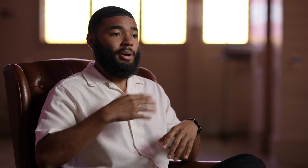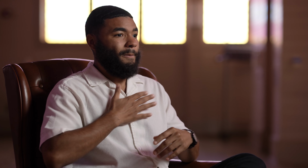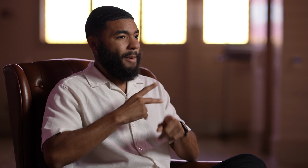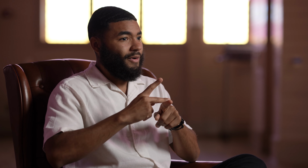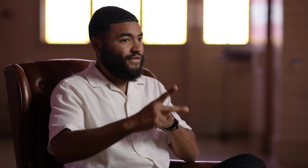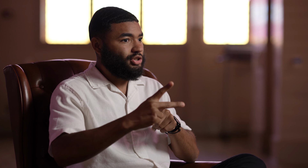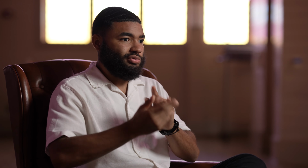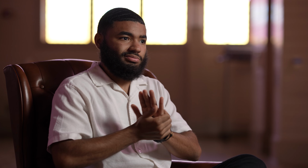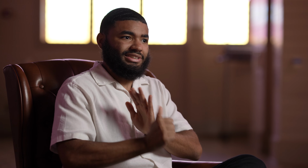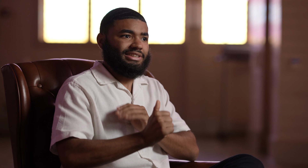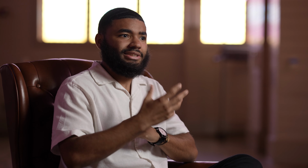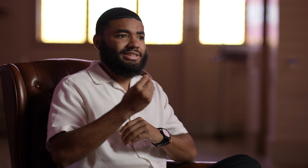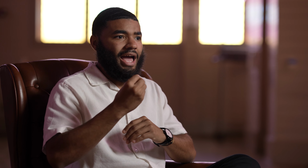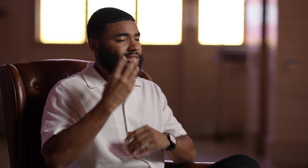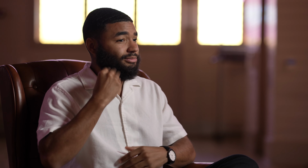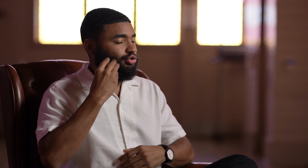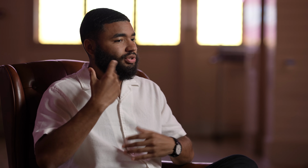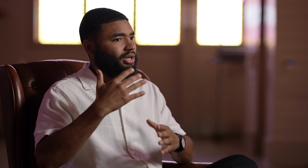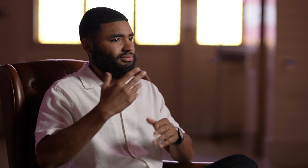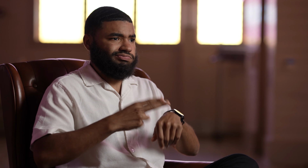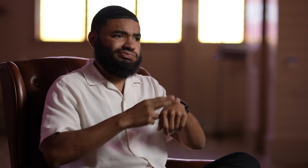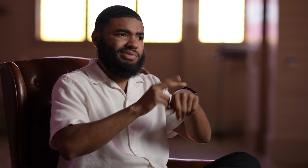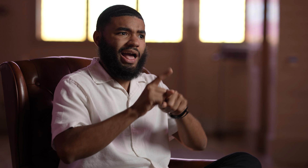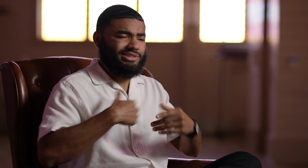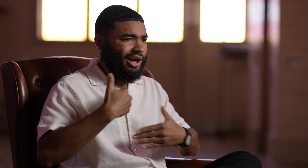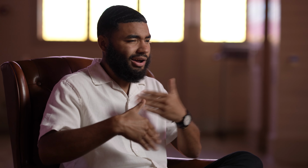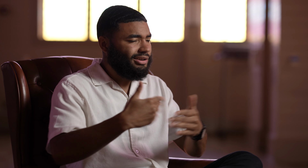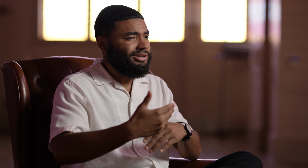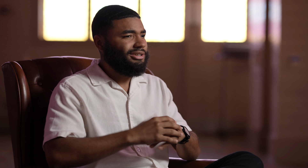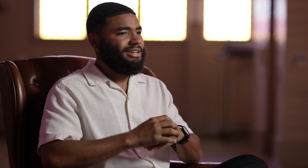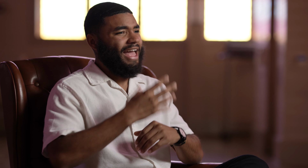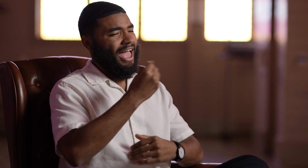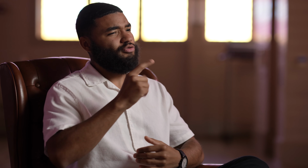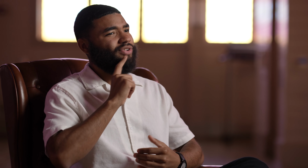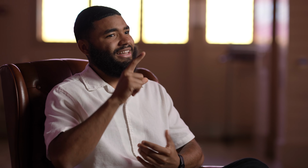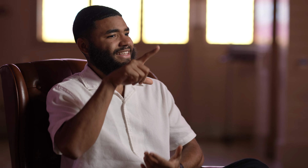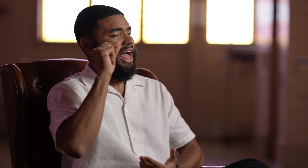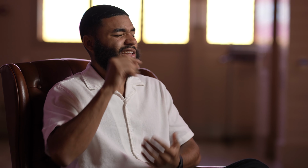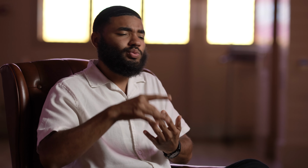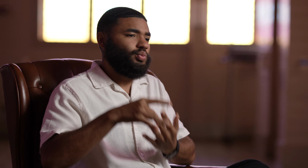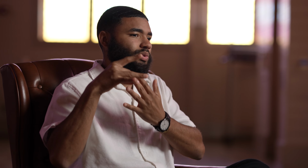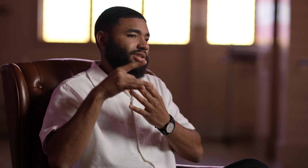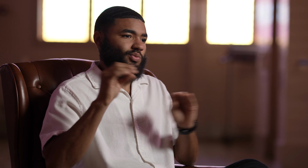and my professional skills and experiences have increased with time. Gallaudet is truly unique,